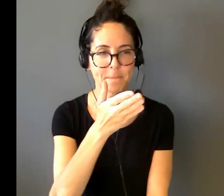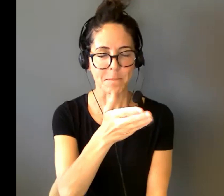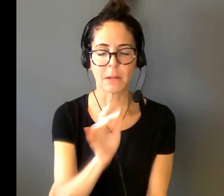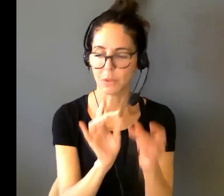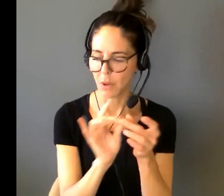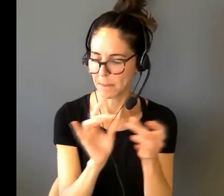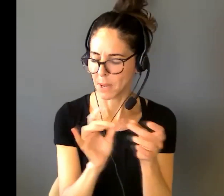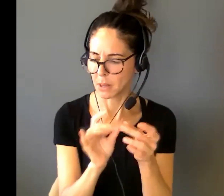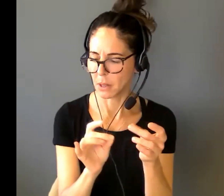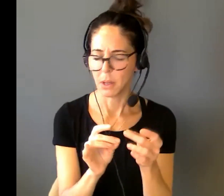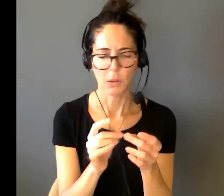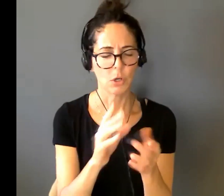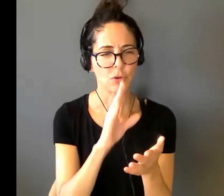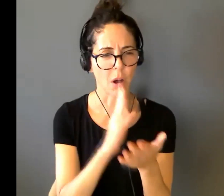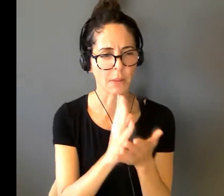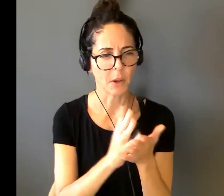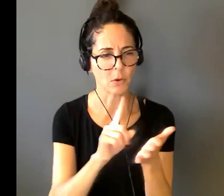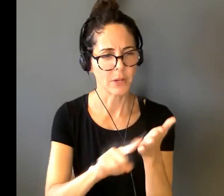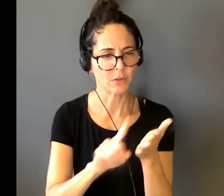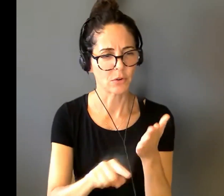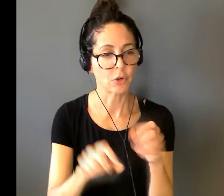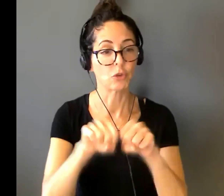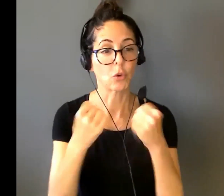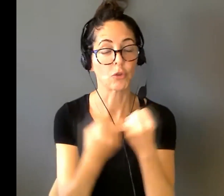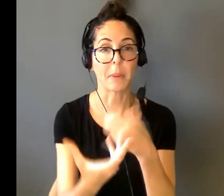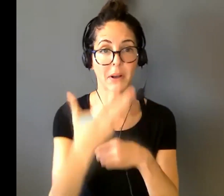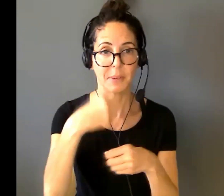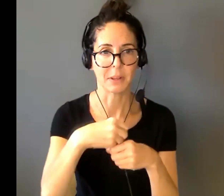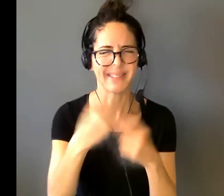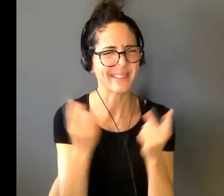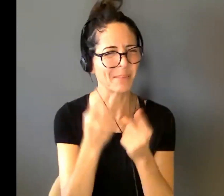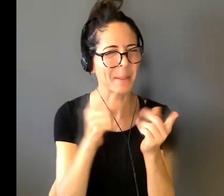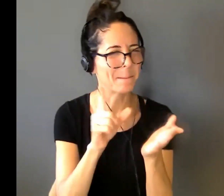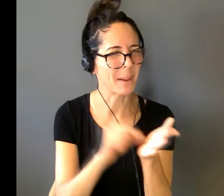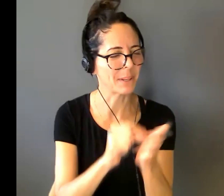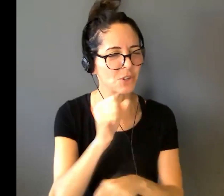piece of research, “Social Participation…” something was published in 2021. I didn't